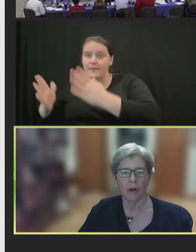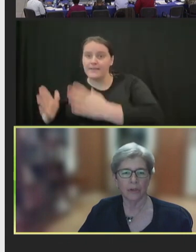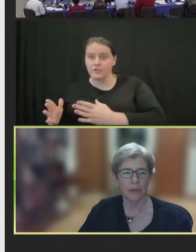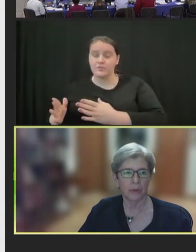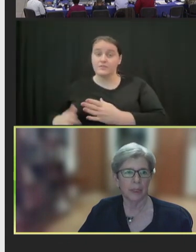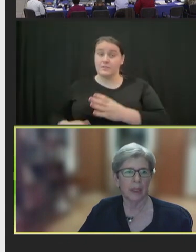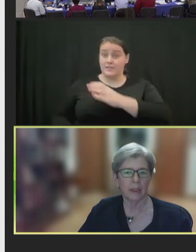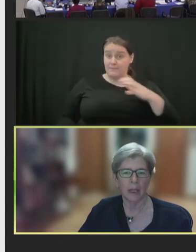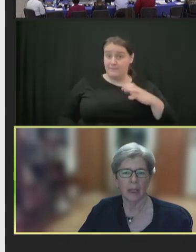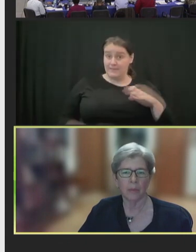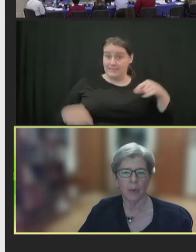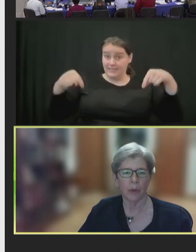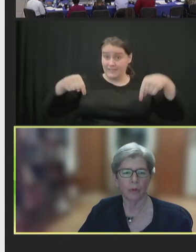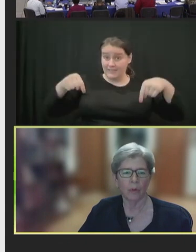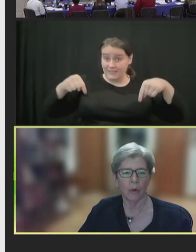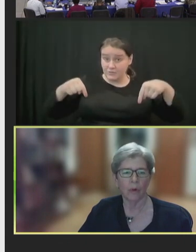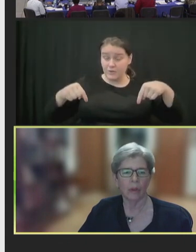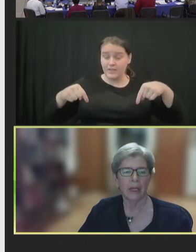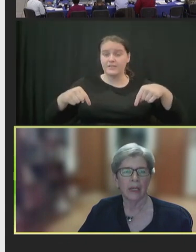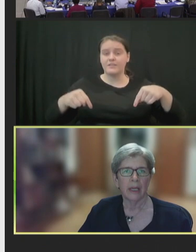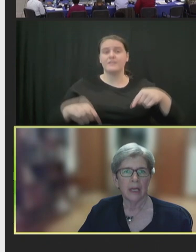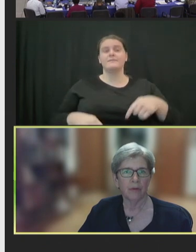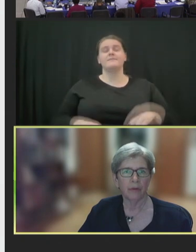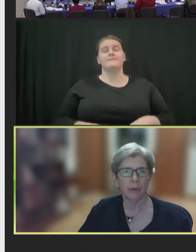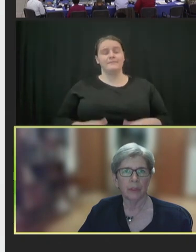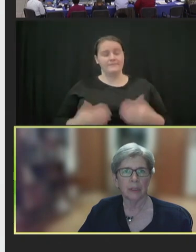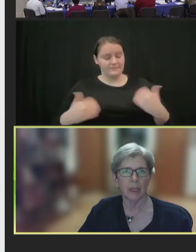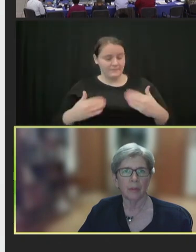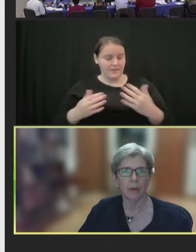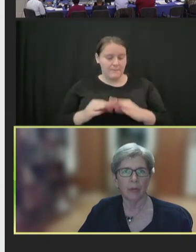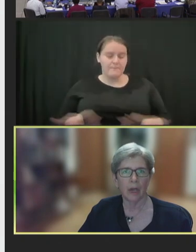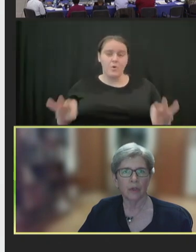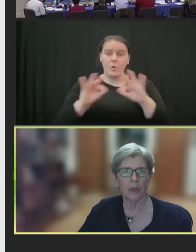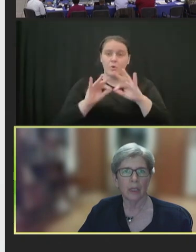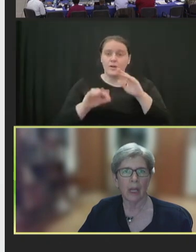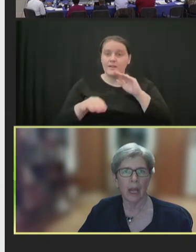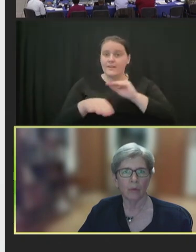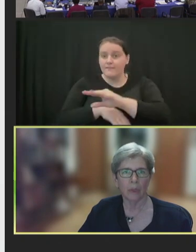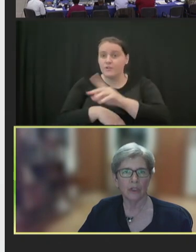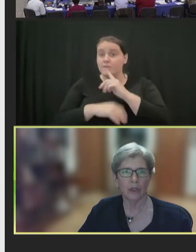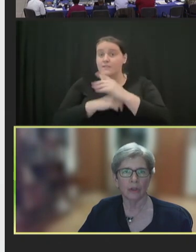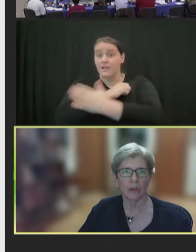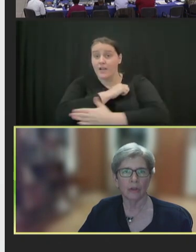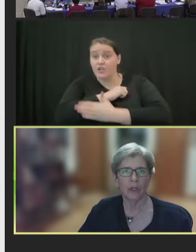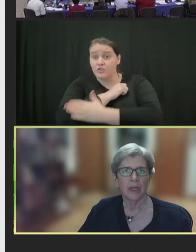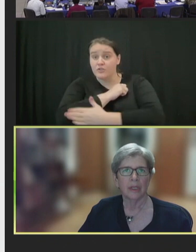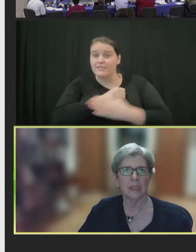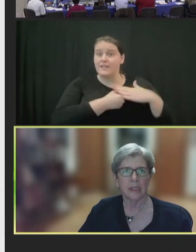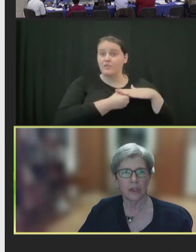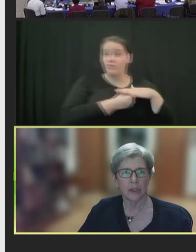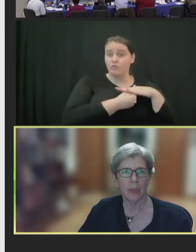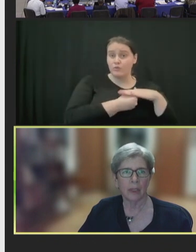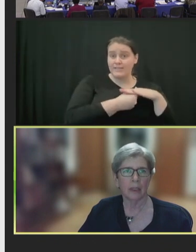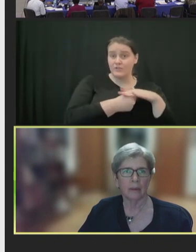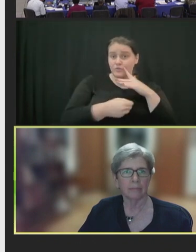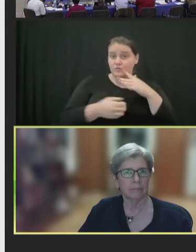also play an important role in influencing both country and regional decision making,